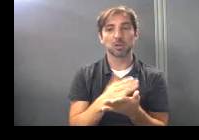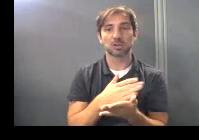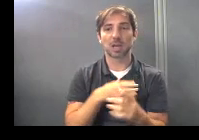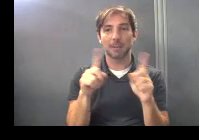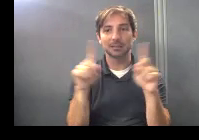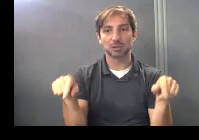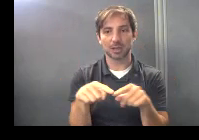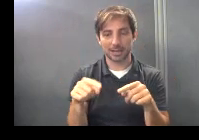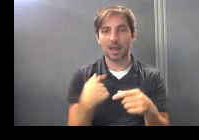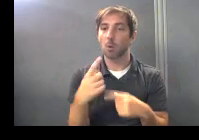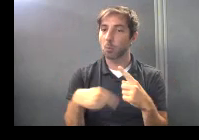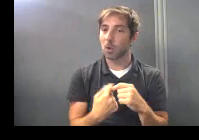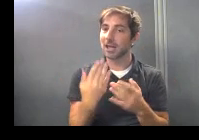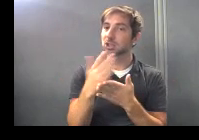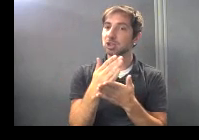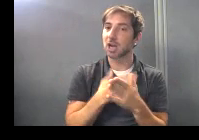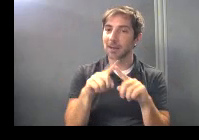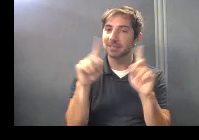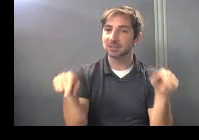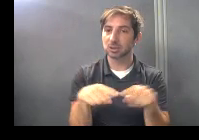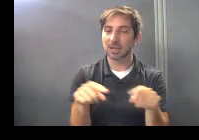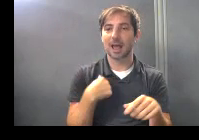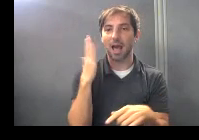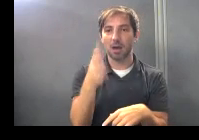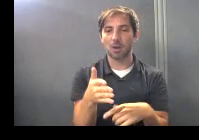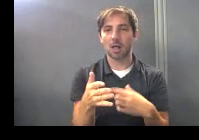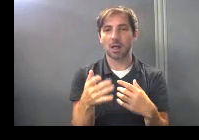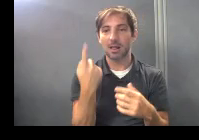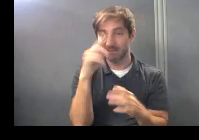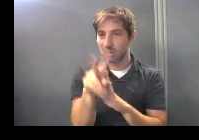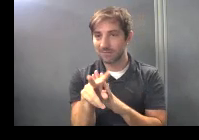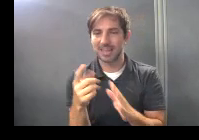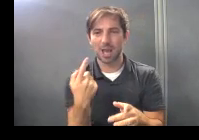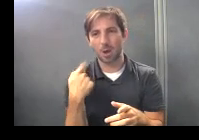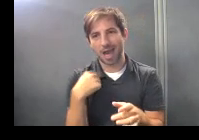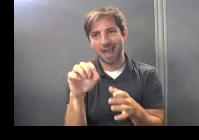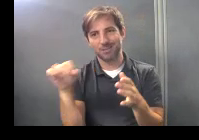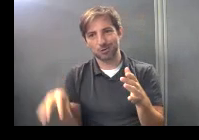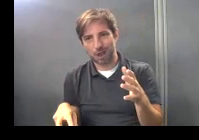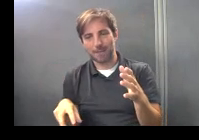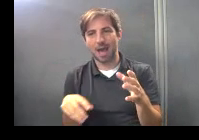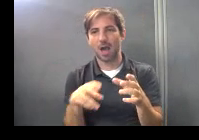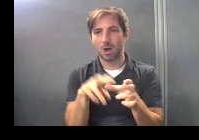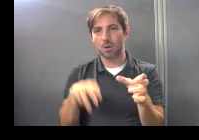WHEN I SHARE THE SCREEN, FOR THE VIDEO, I'LL HAVE TO DROP OUT AND PULL UP THE VIDEO.